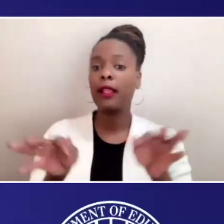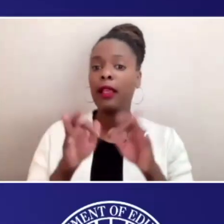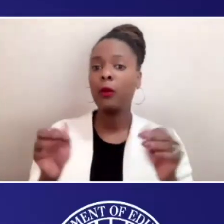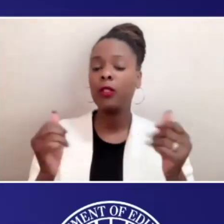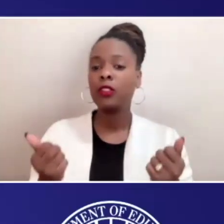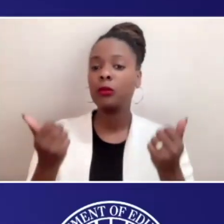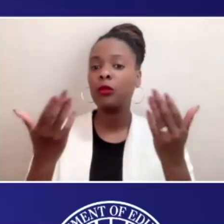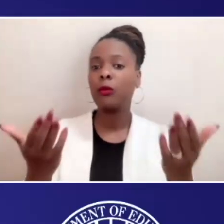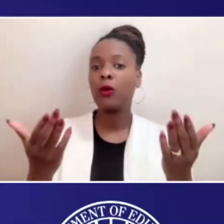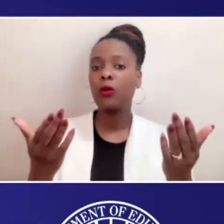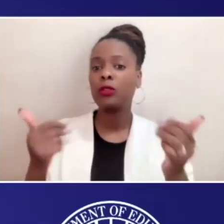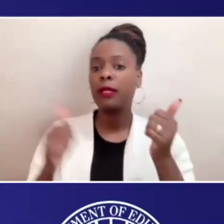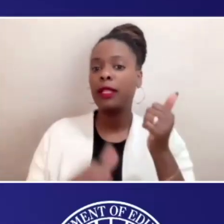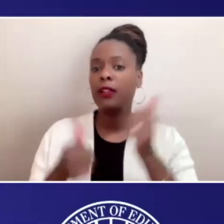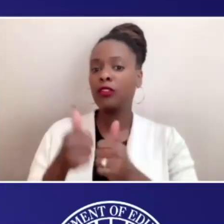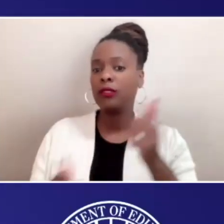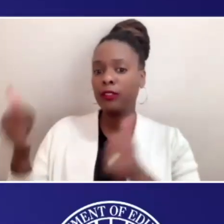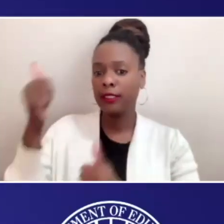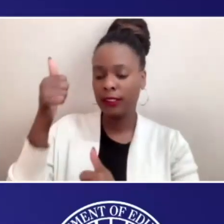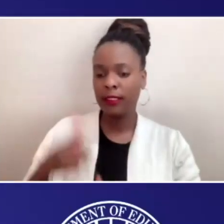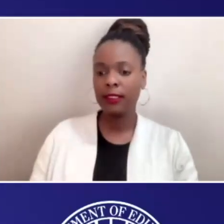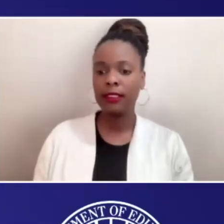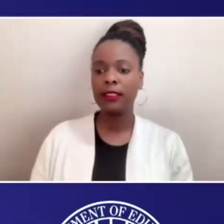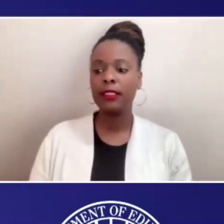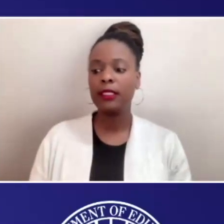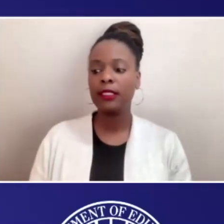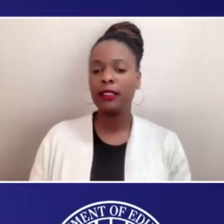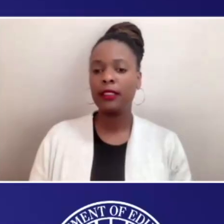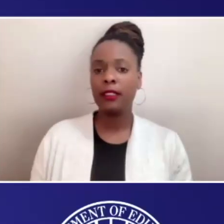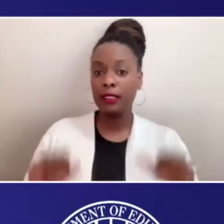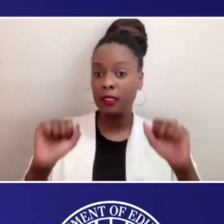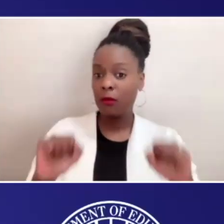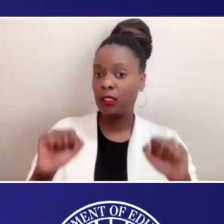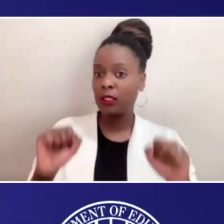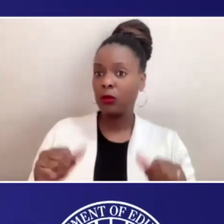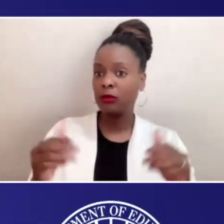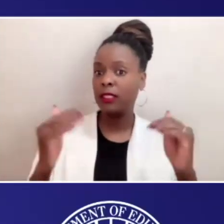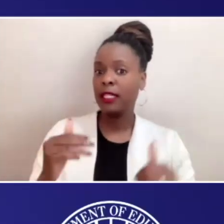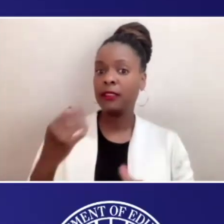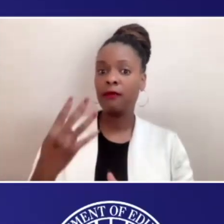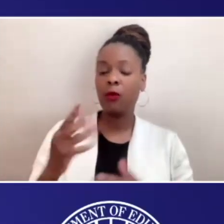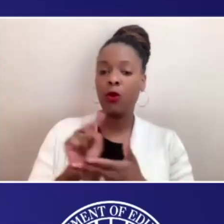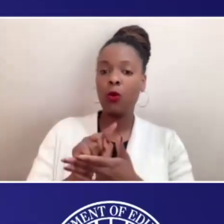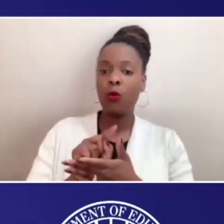Undersecretary, is it possible over the next four weeks, during our break, before we meet again,